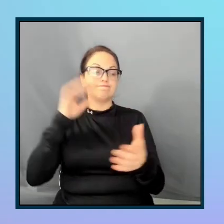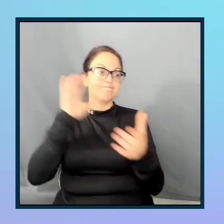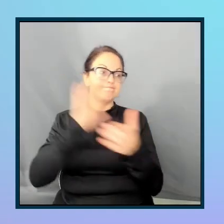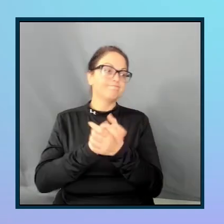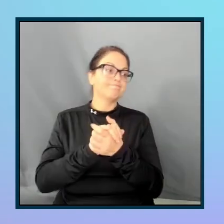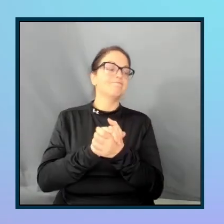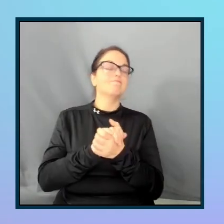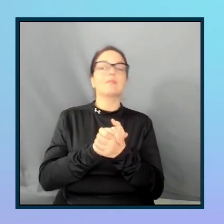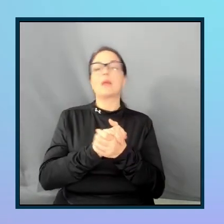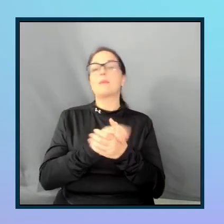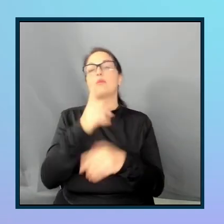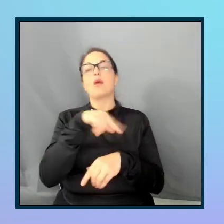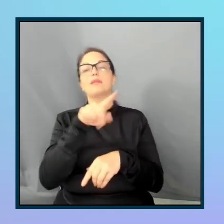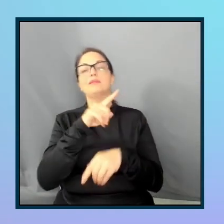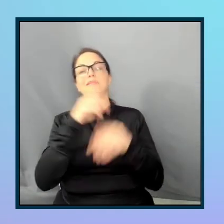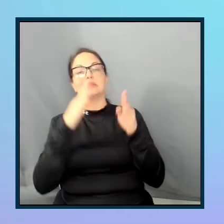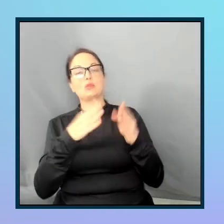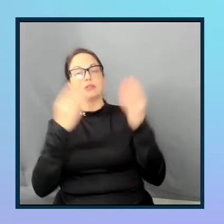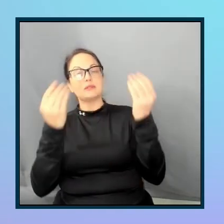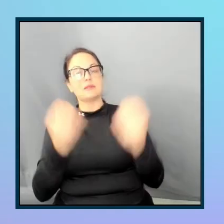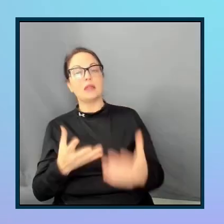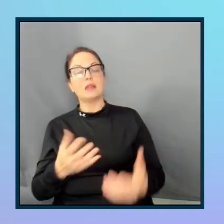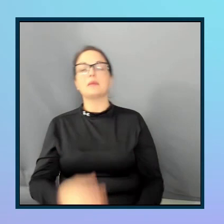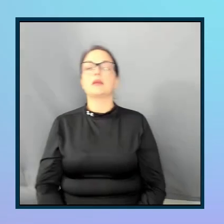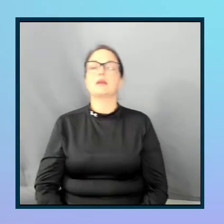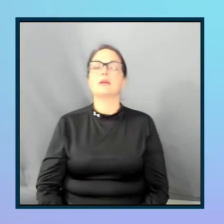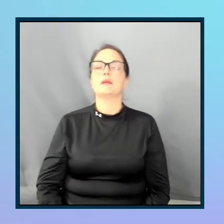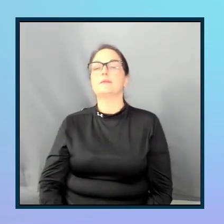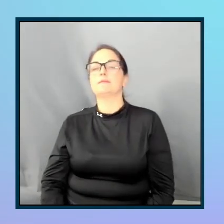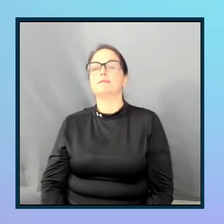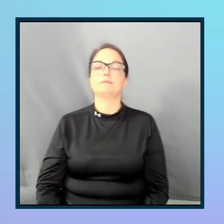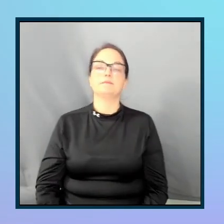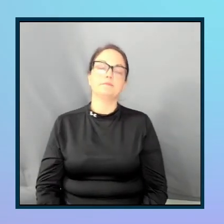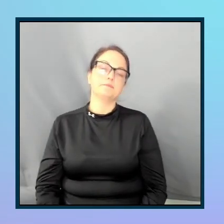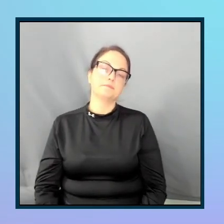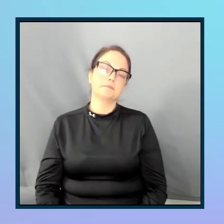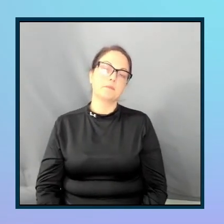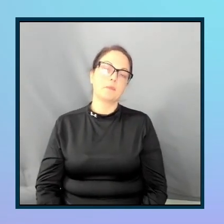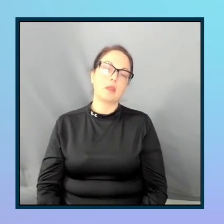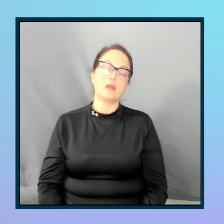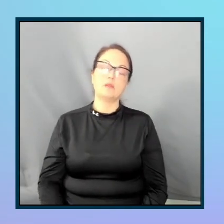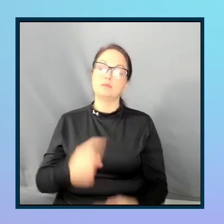or messages that have been sent to me?" Right? So once you can go through that work,